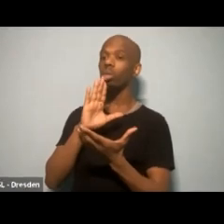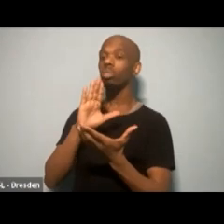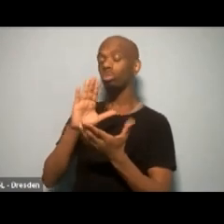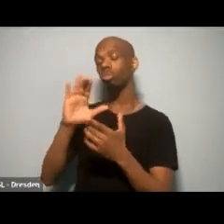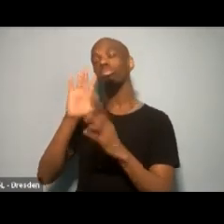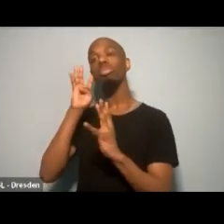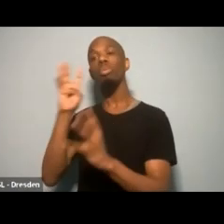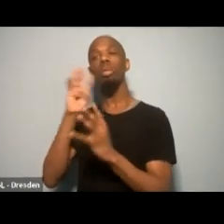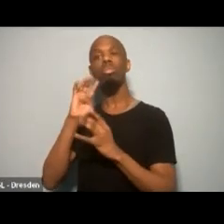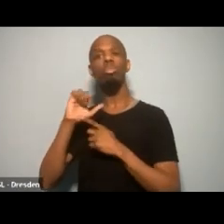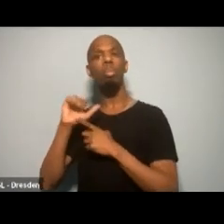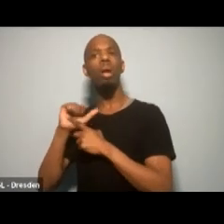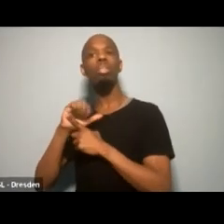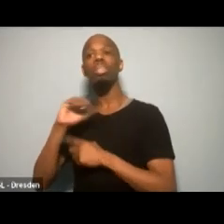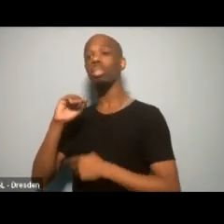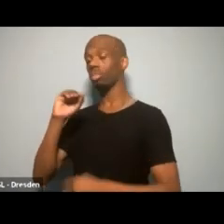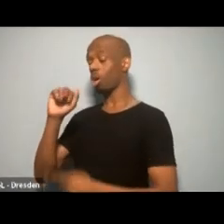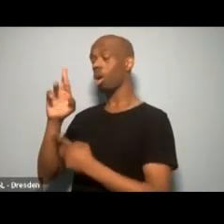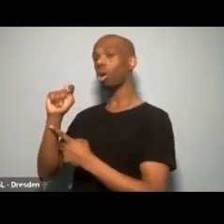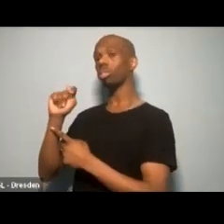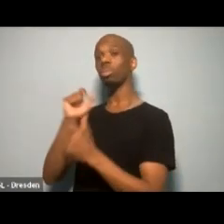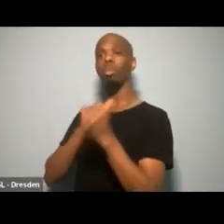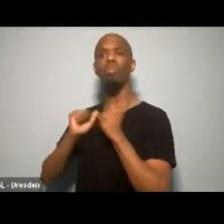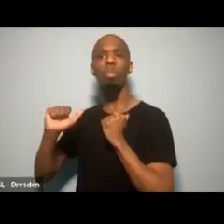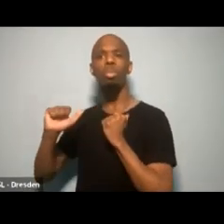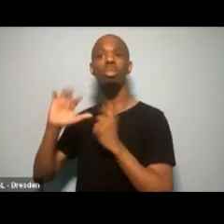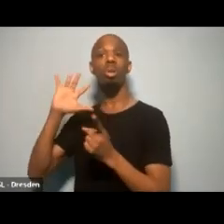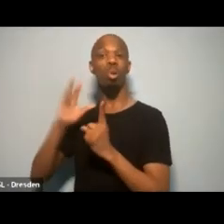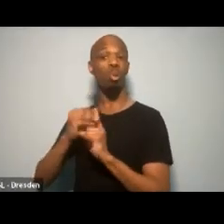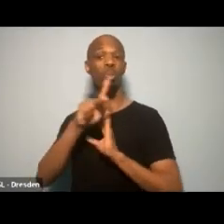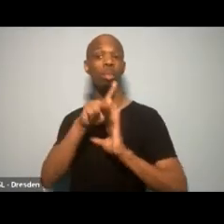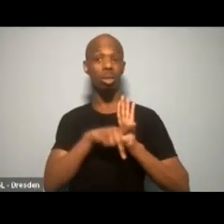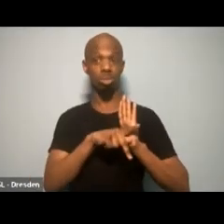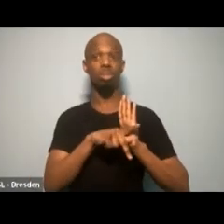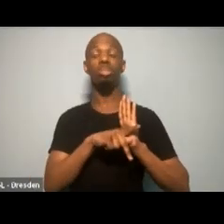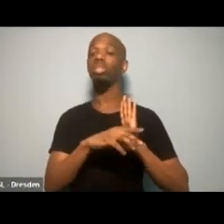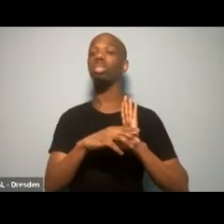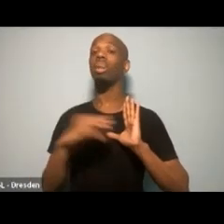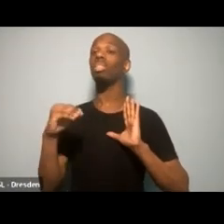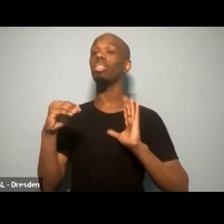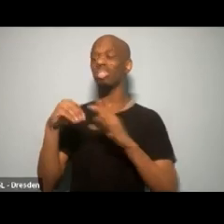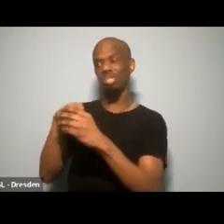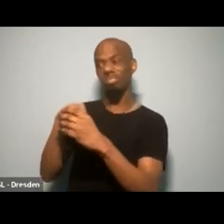and artistic performance, cultural policy in Africa and beyond.